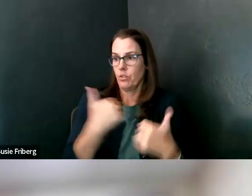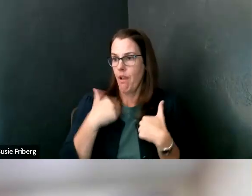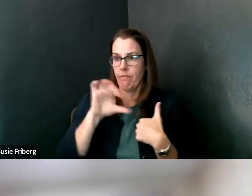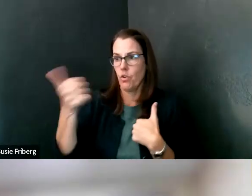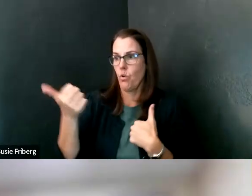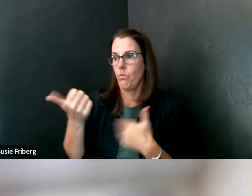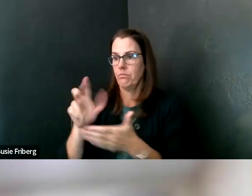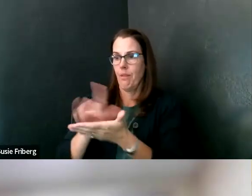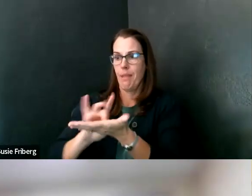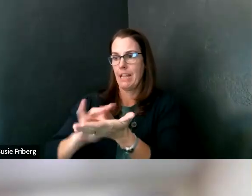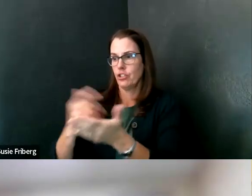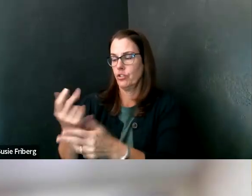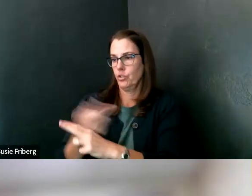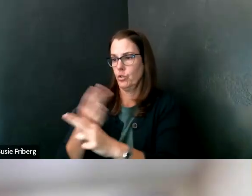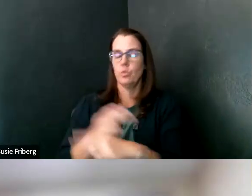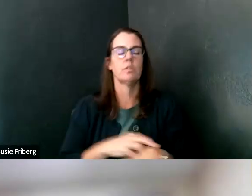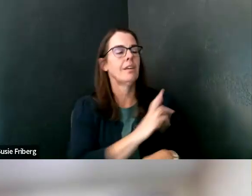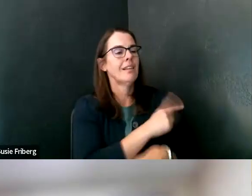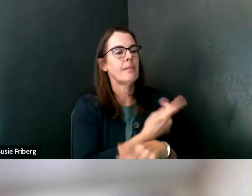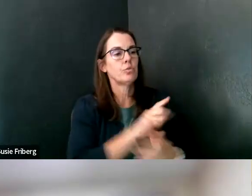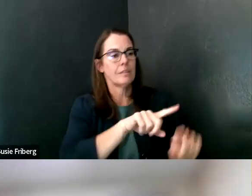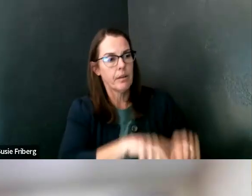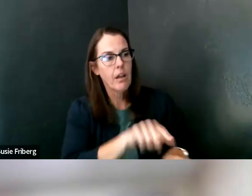patients and providers who depend on these drugs deserve a process that answers these questions